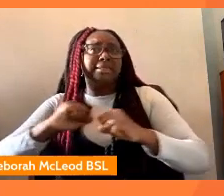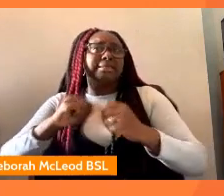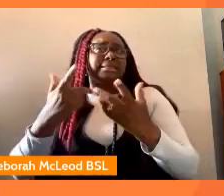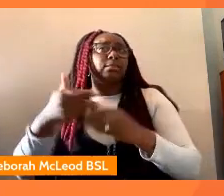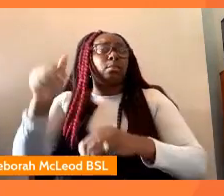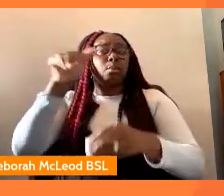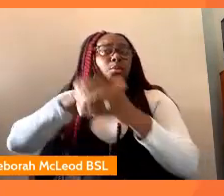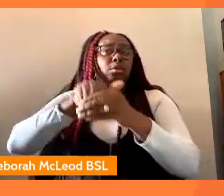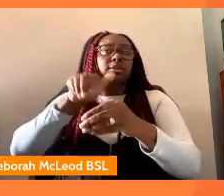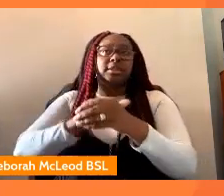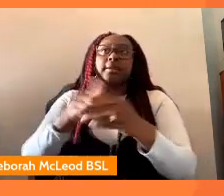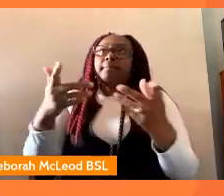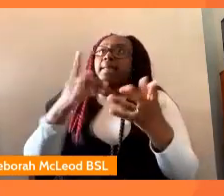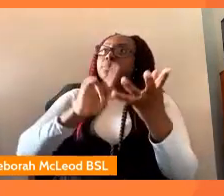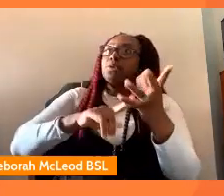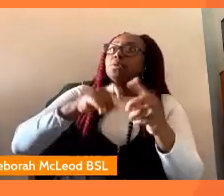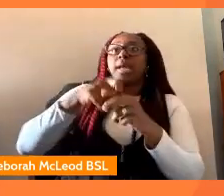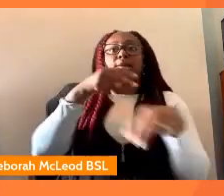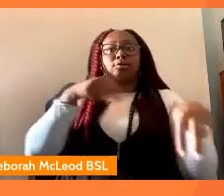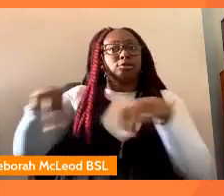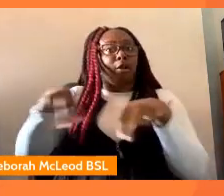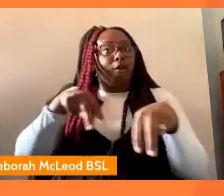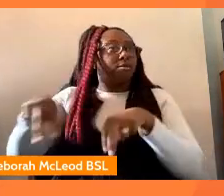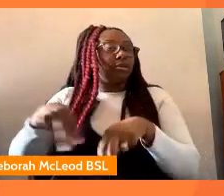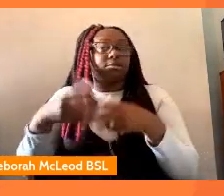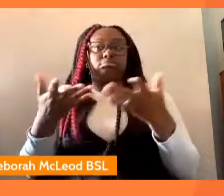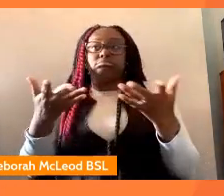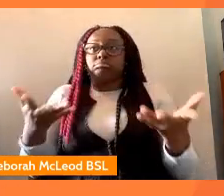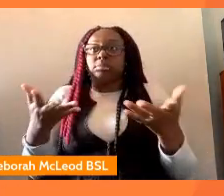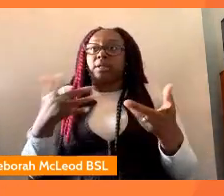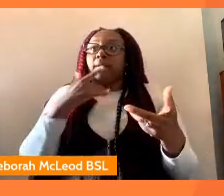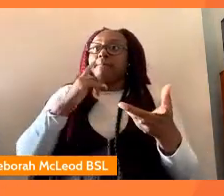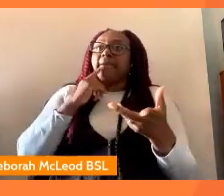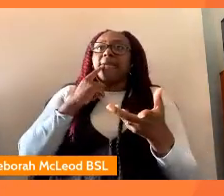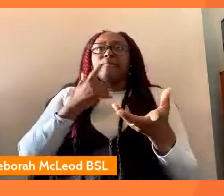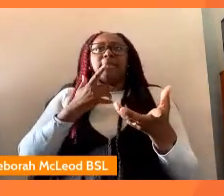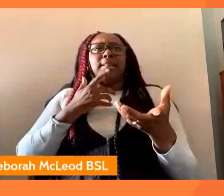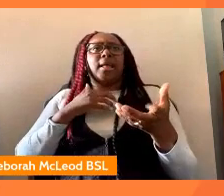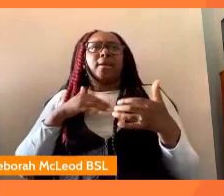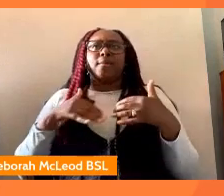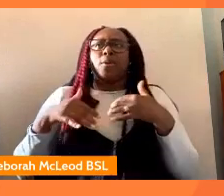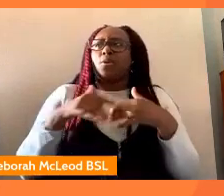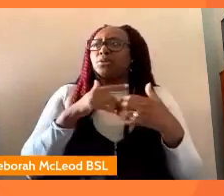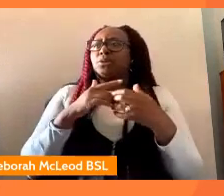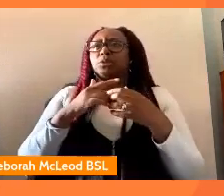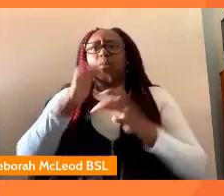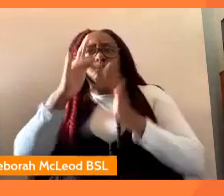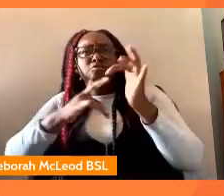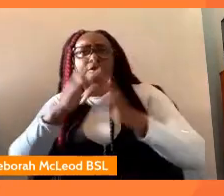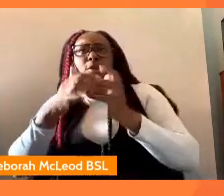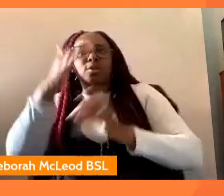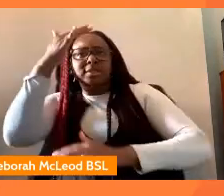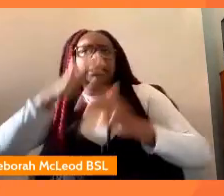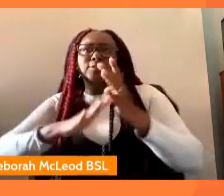It might be the UK's dance organisations, innovating in motion capture, providing remote experiences that can reach anyone in the world.